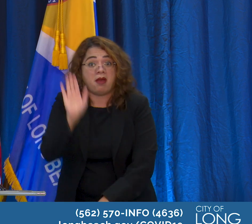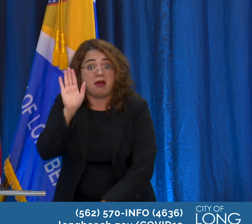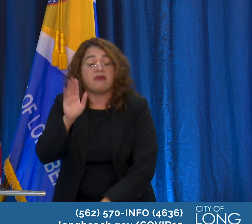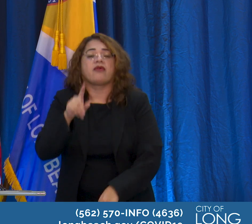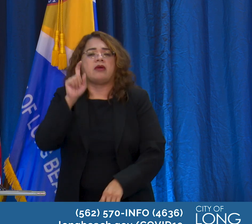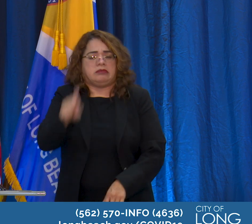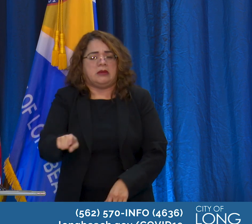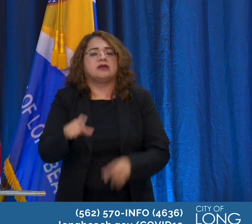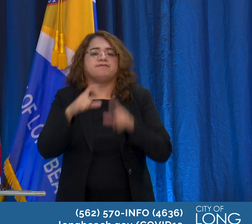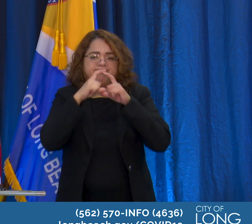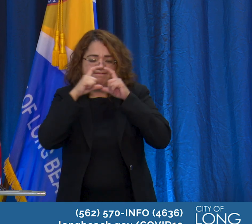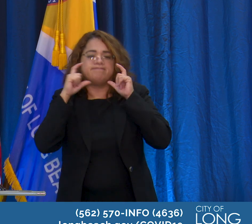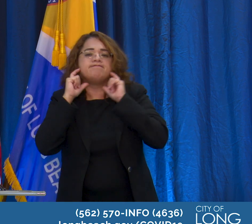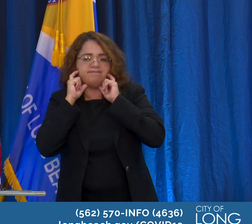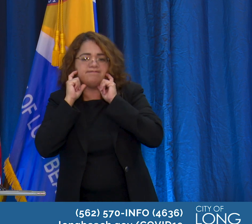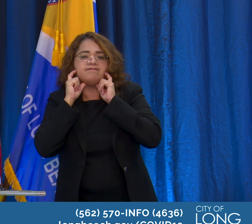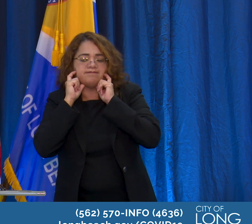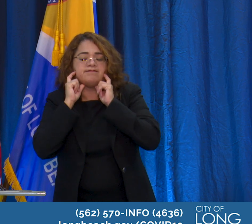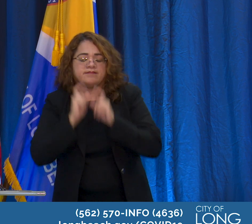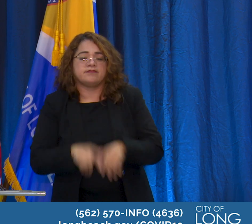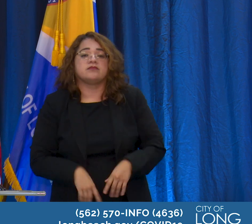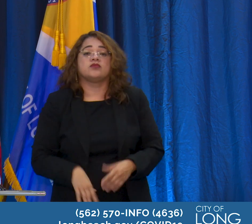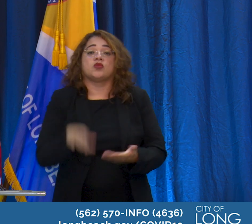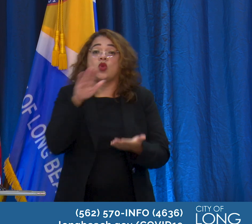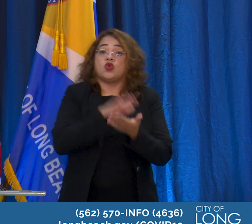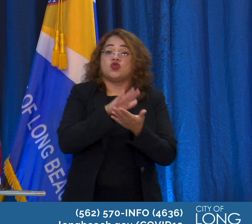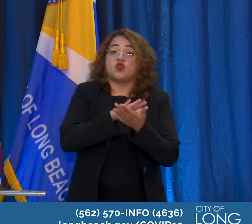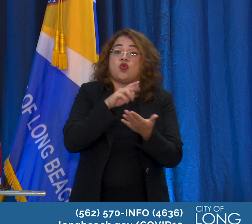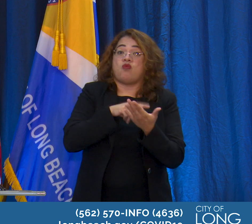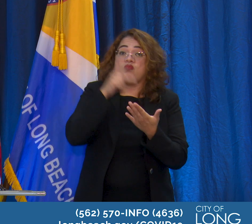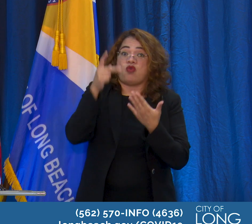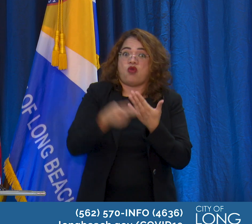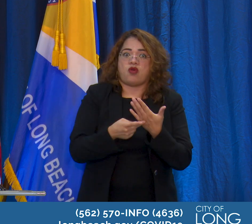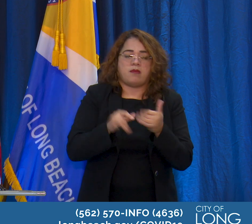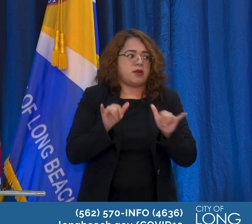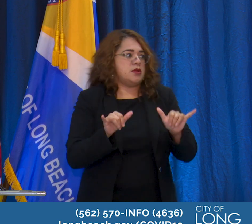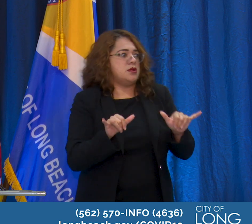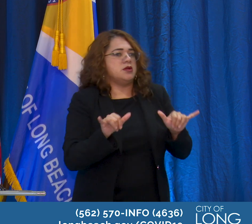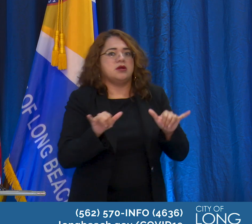These guidelines will also affect school programs once they're able to reopen.